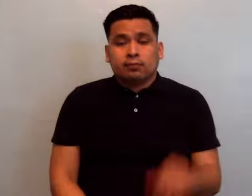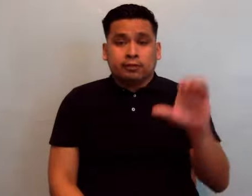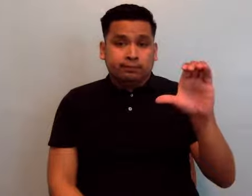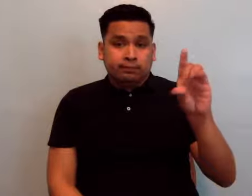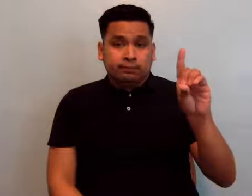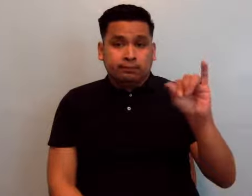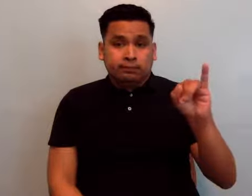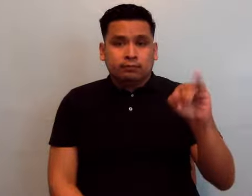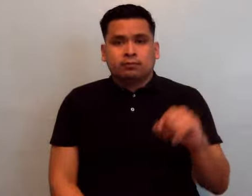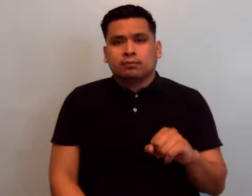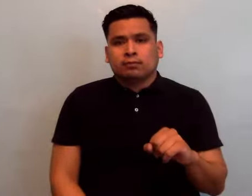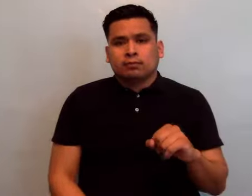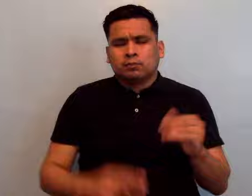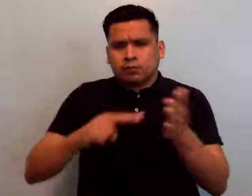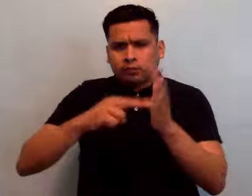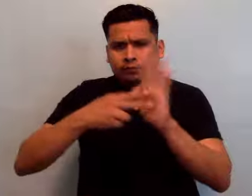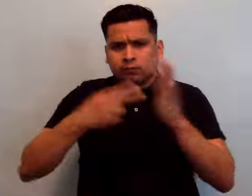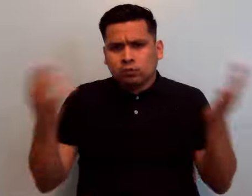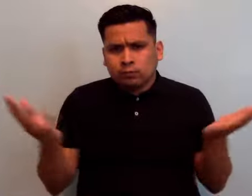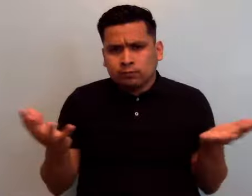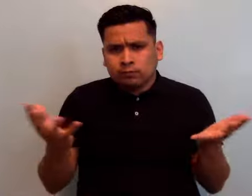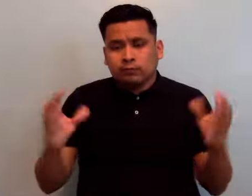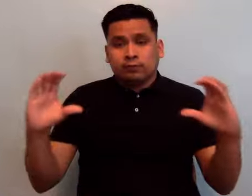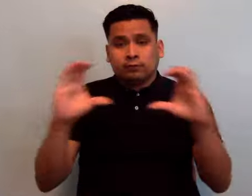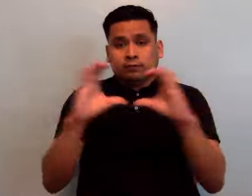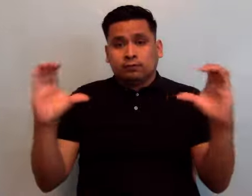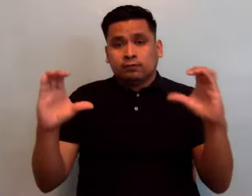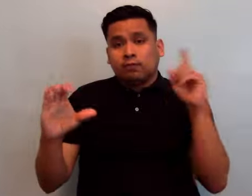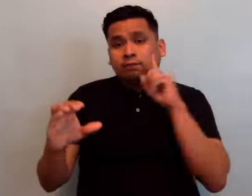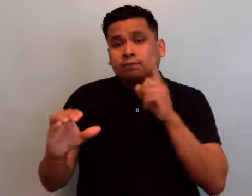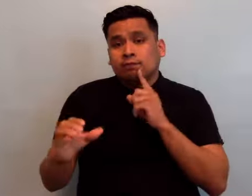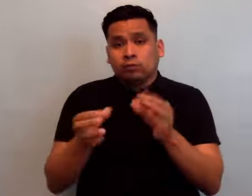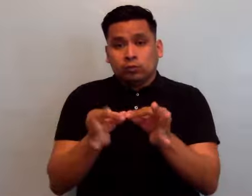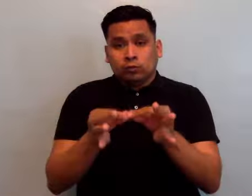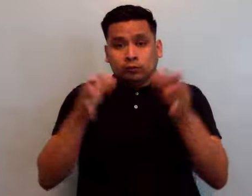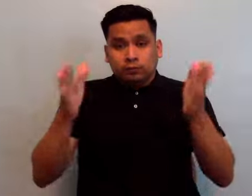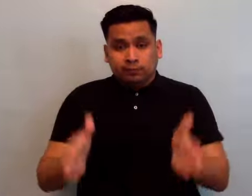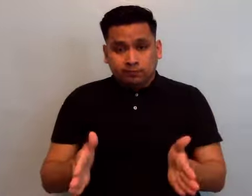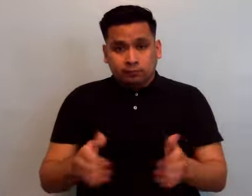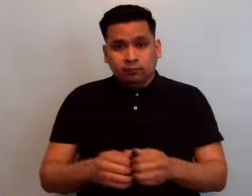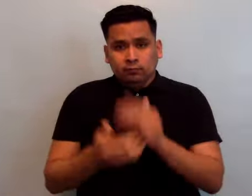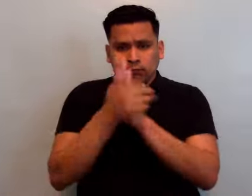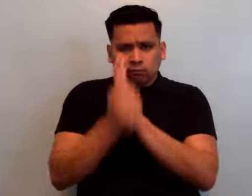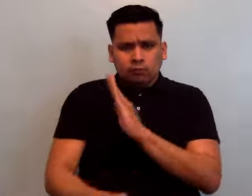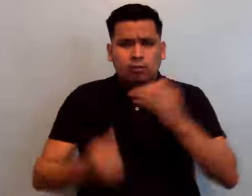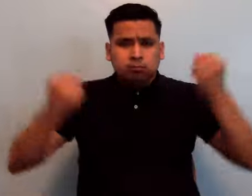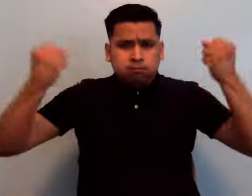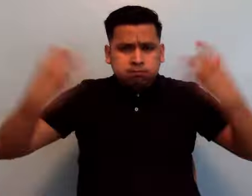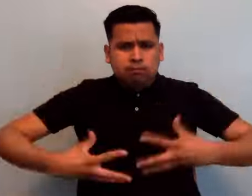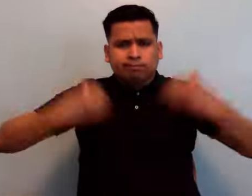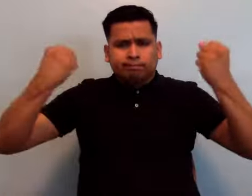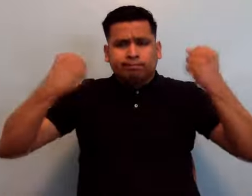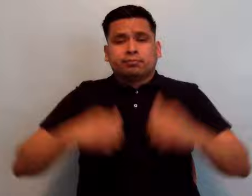What does a CDI stand for? Certified Deaf Interpreter. A CDI is a skilled, native ASL user.